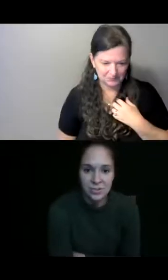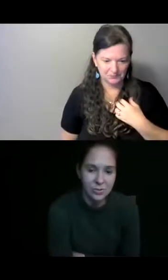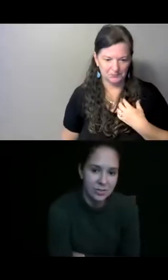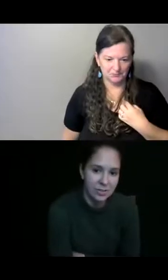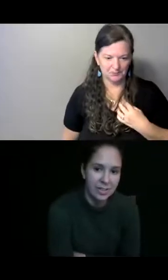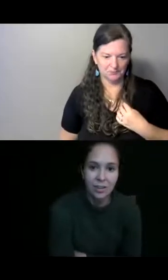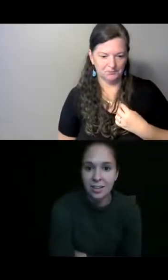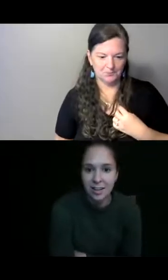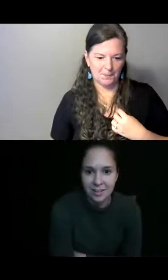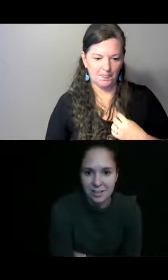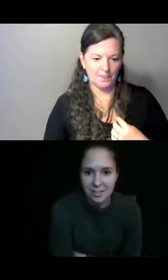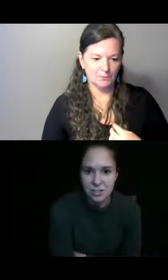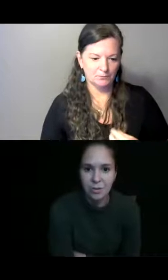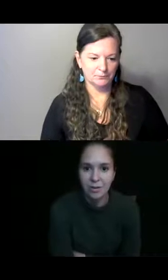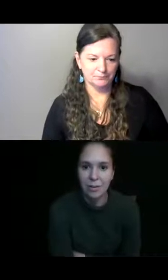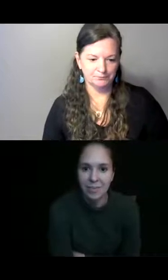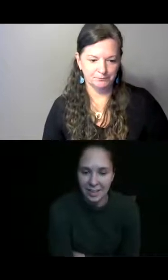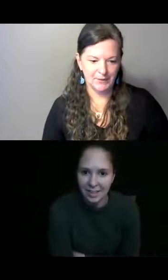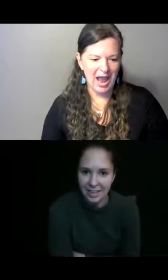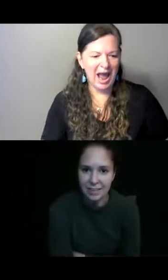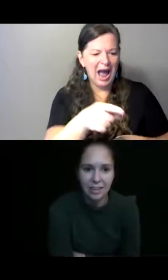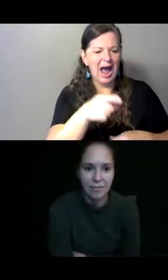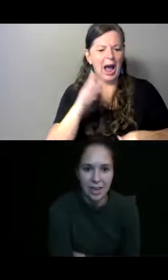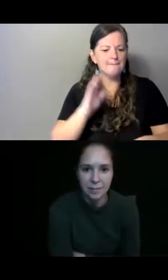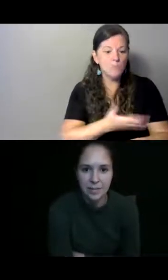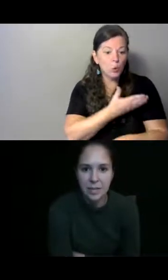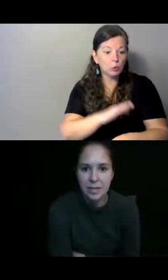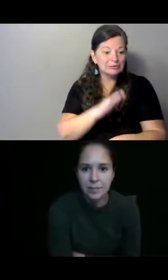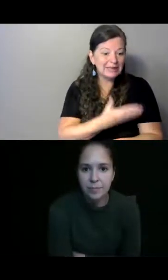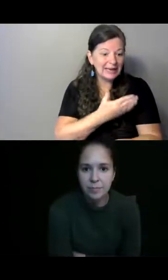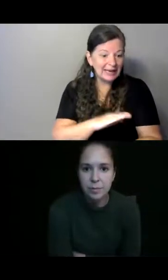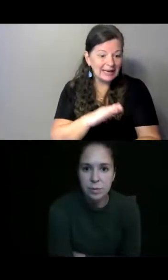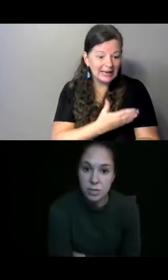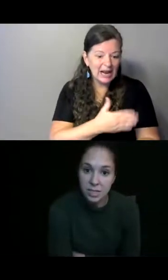to get online and do their own thing and they, they loved that music,